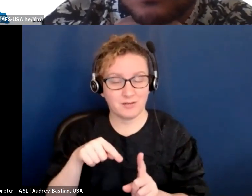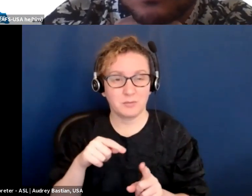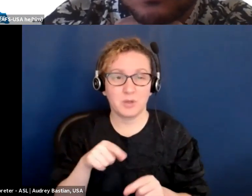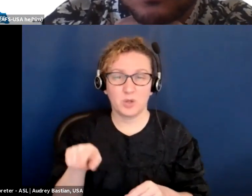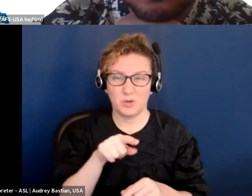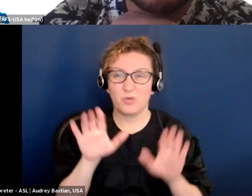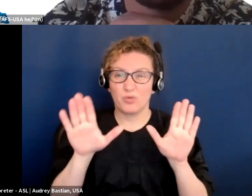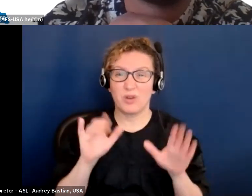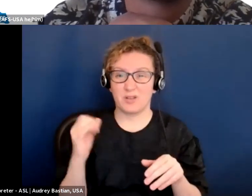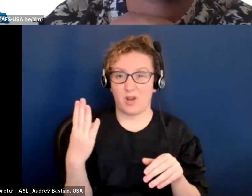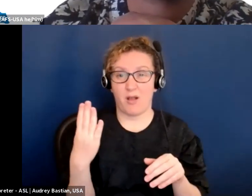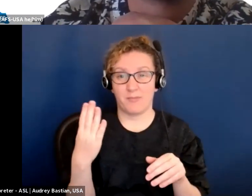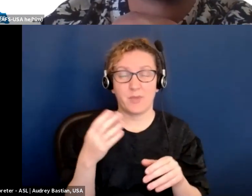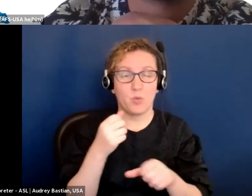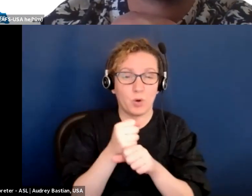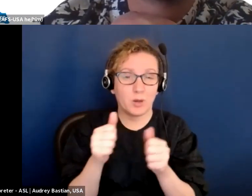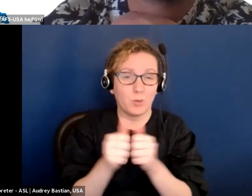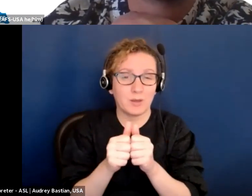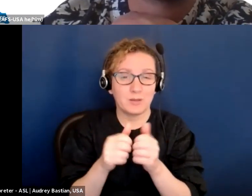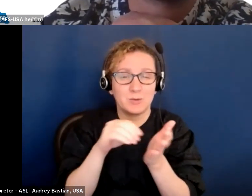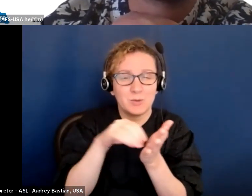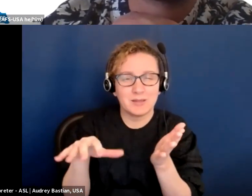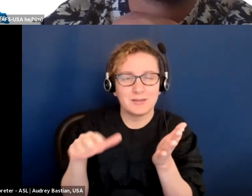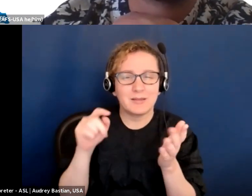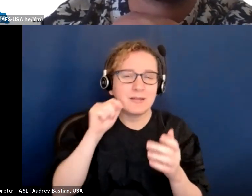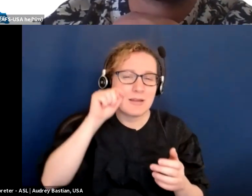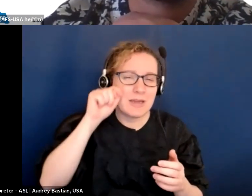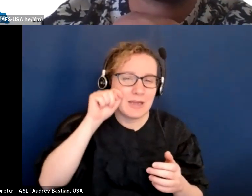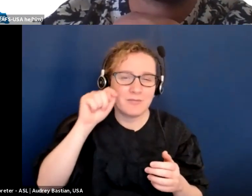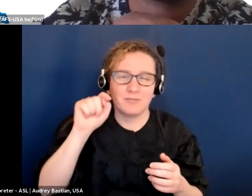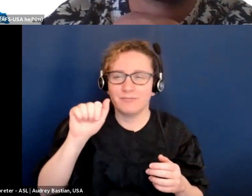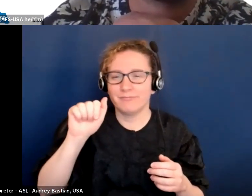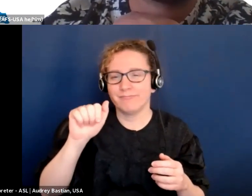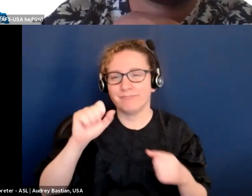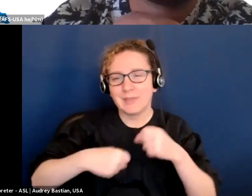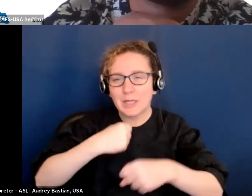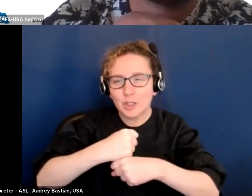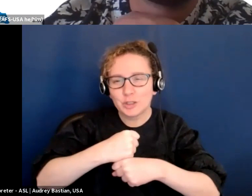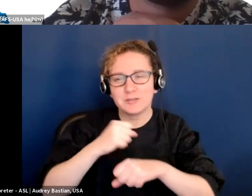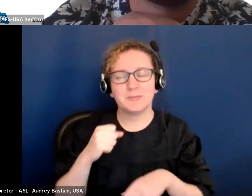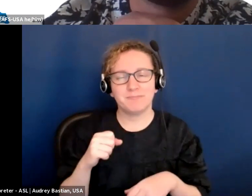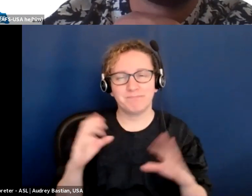with students in their adolescent years and making sure they are well supported.